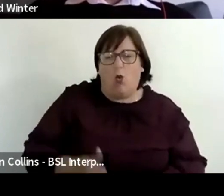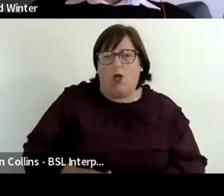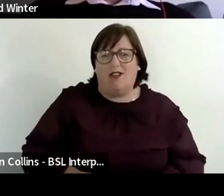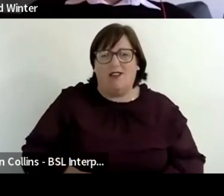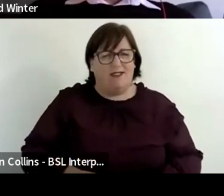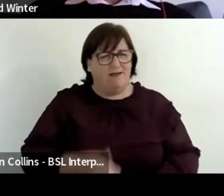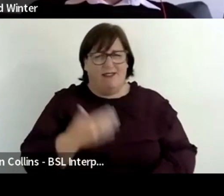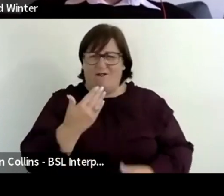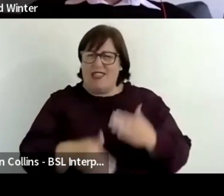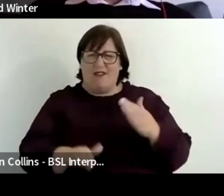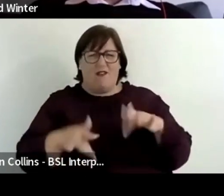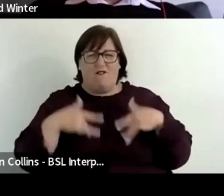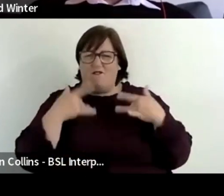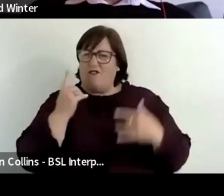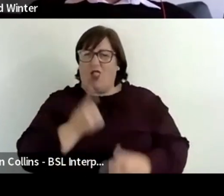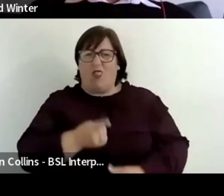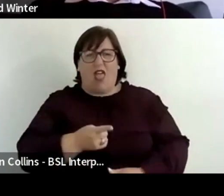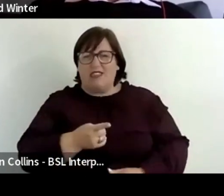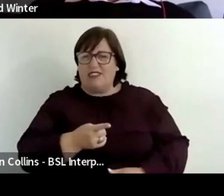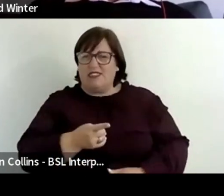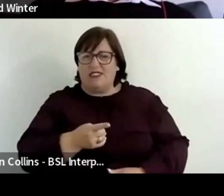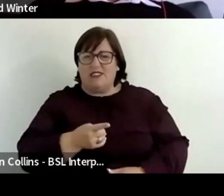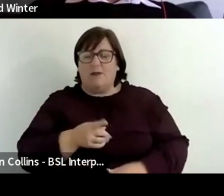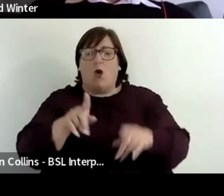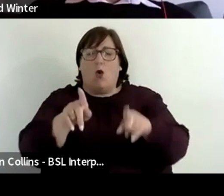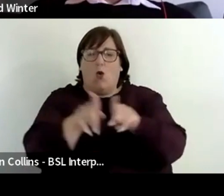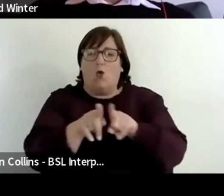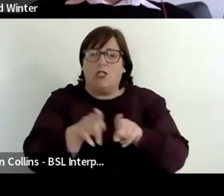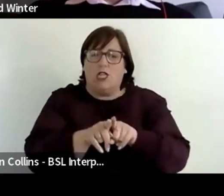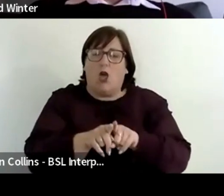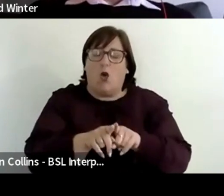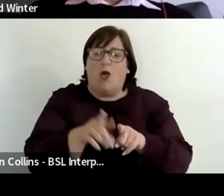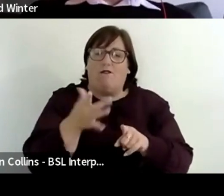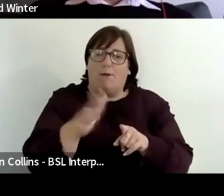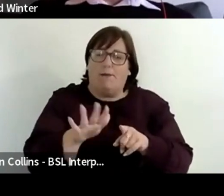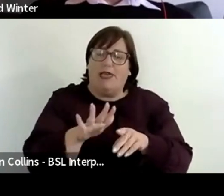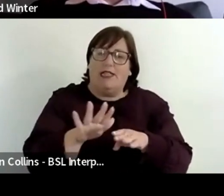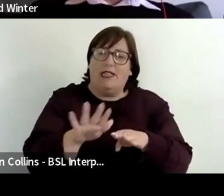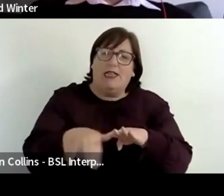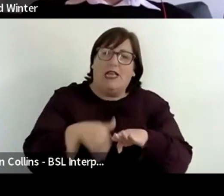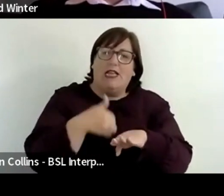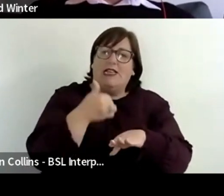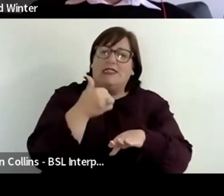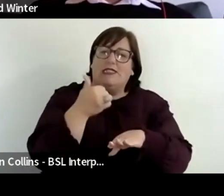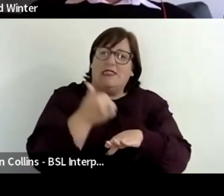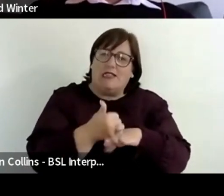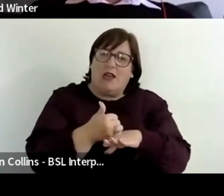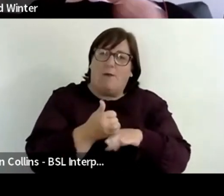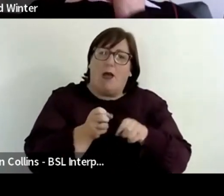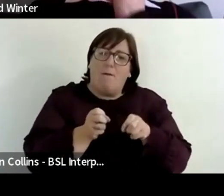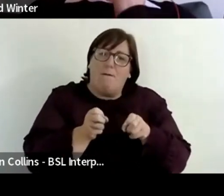I have also put measures in place for team members that have returned to work after periods of sickness.